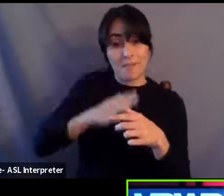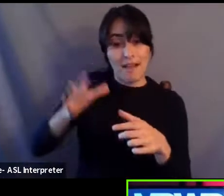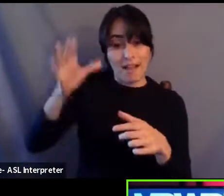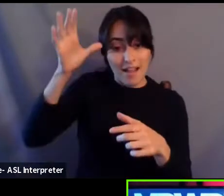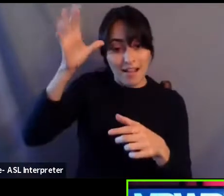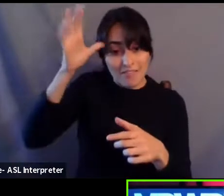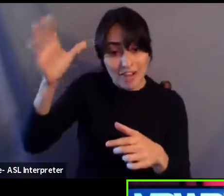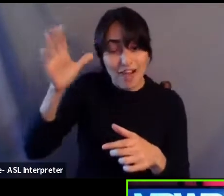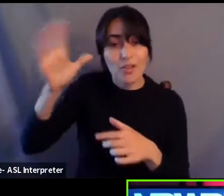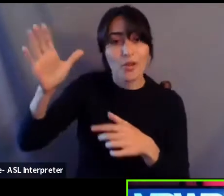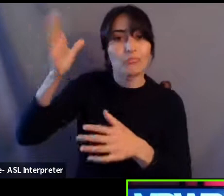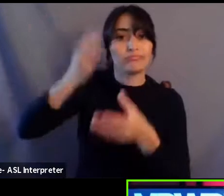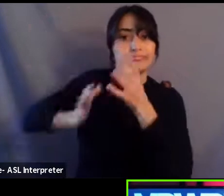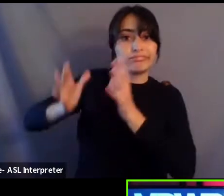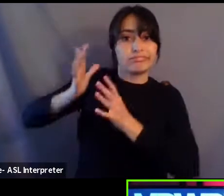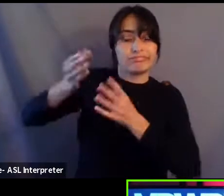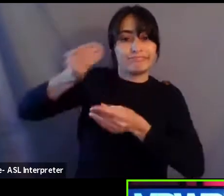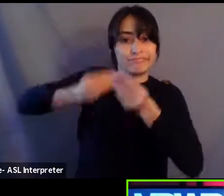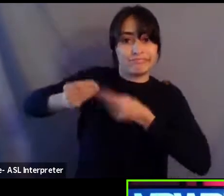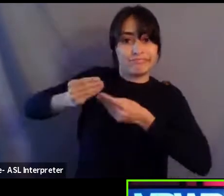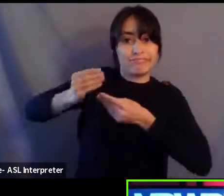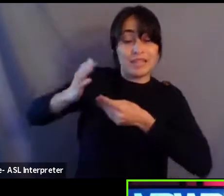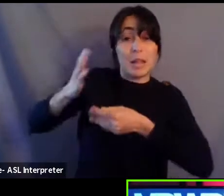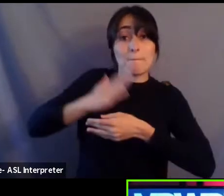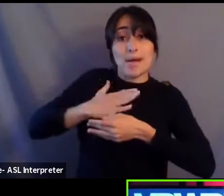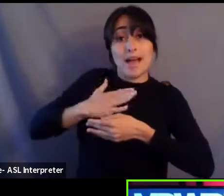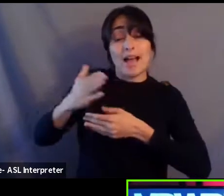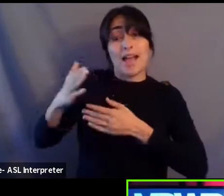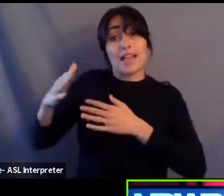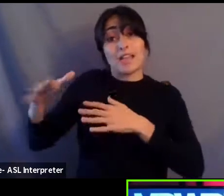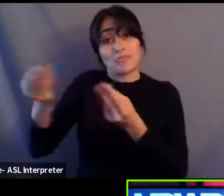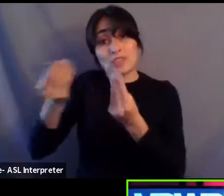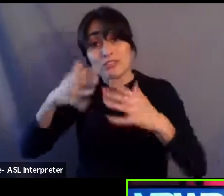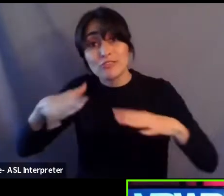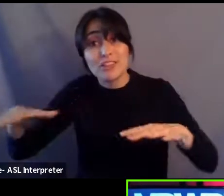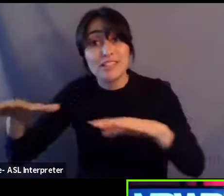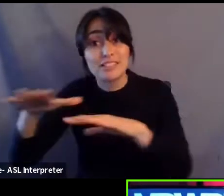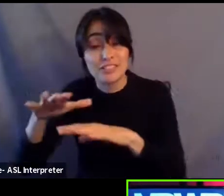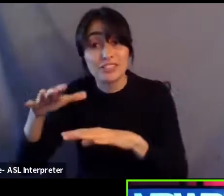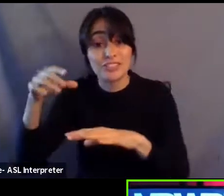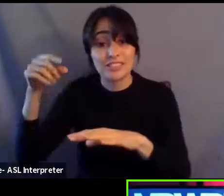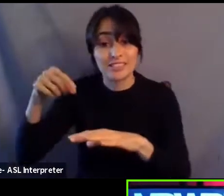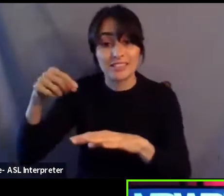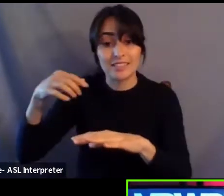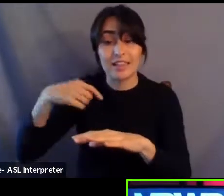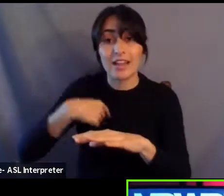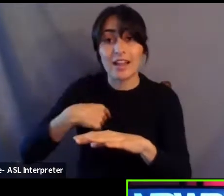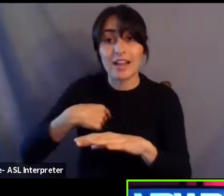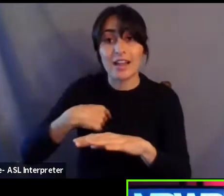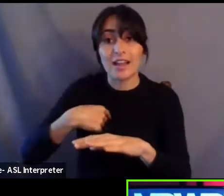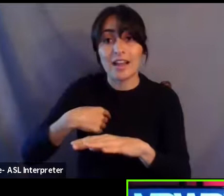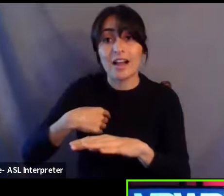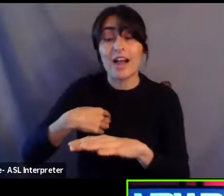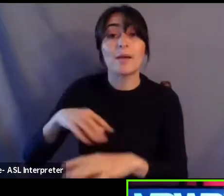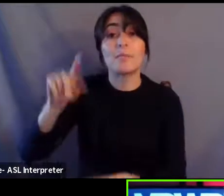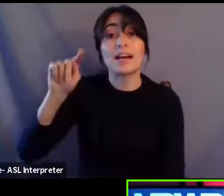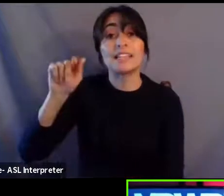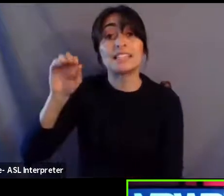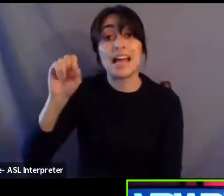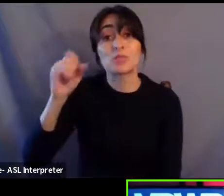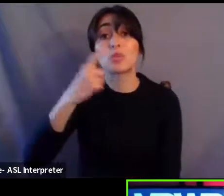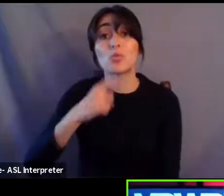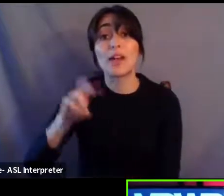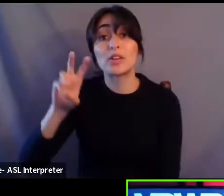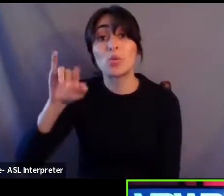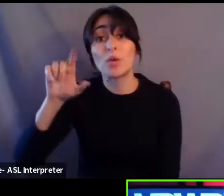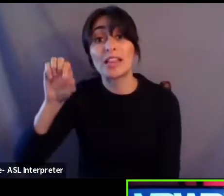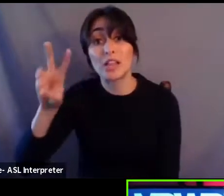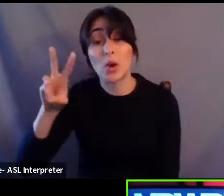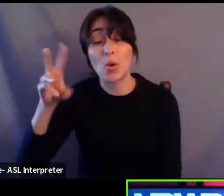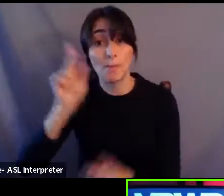before that, my reservation is -- I am a Taos Red People. There are 19 Pueblo tribes in New Mexico.